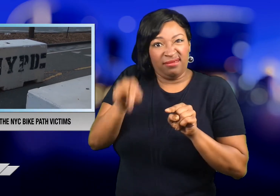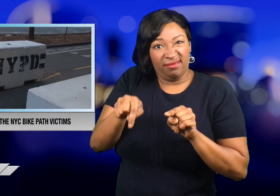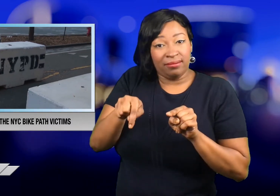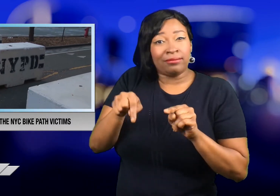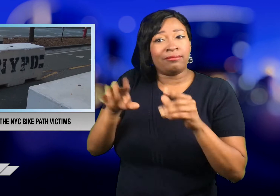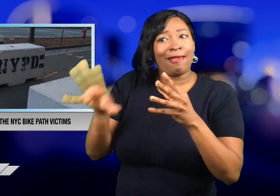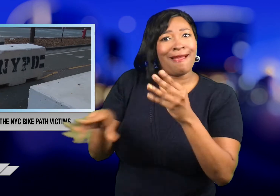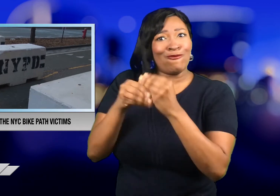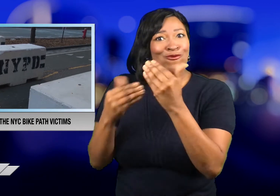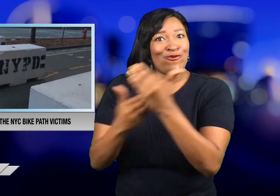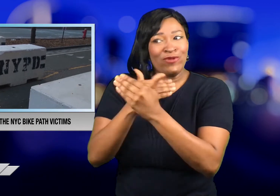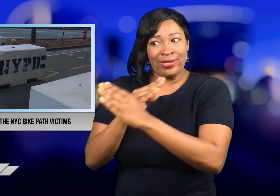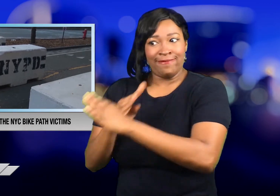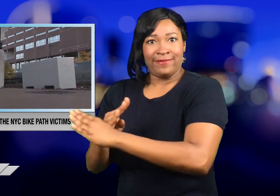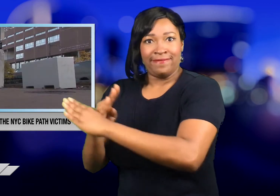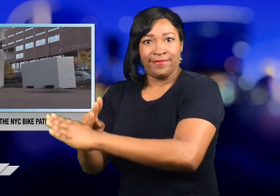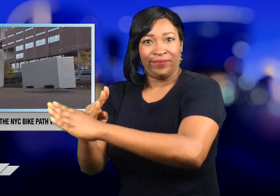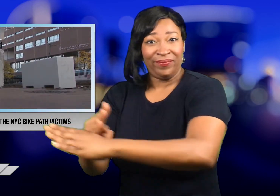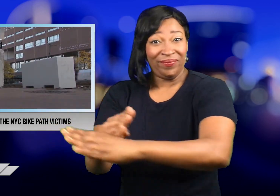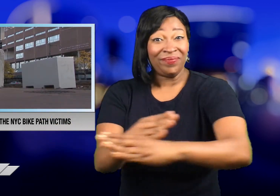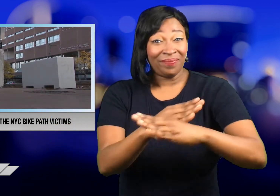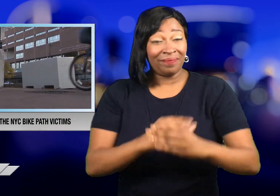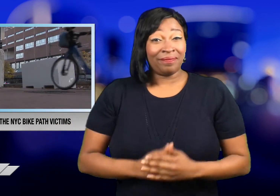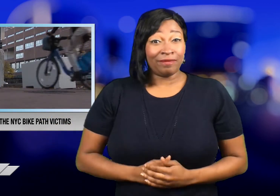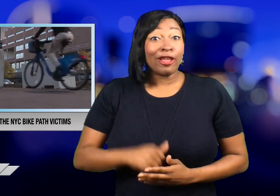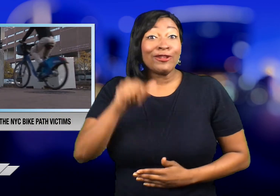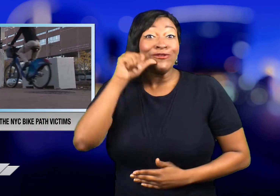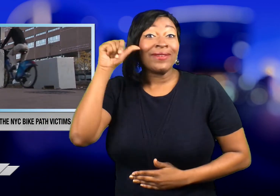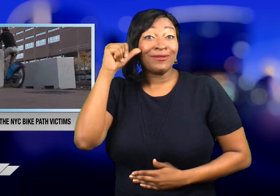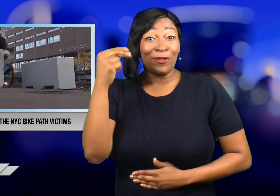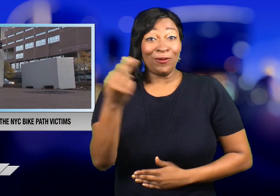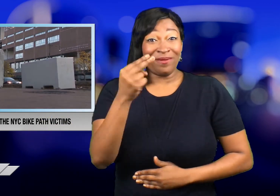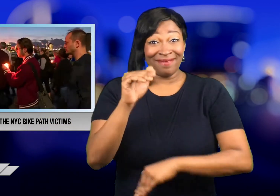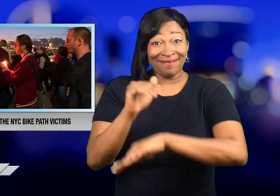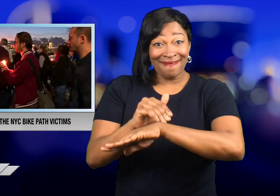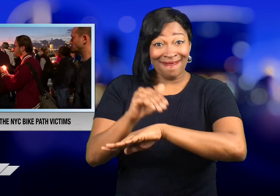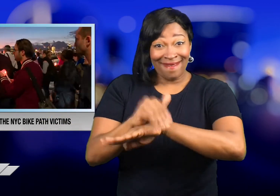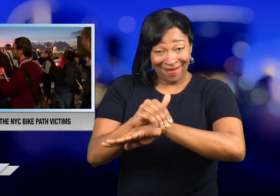next to the newly installed barriers. Thursday night there was a